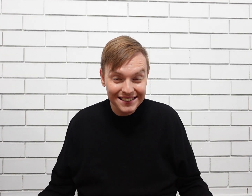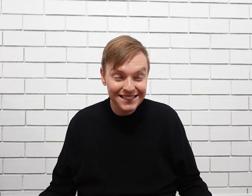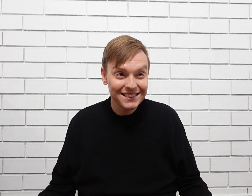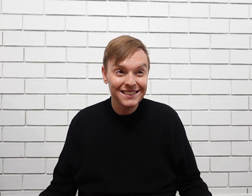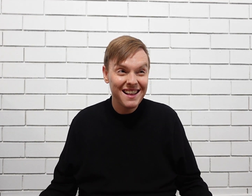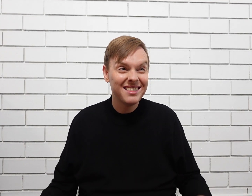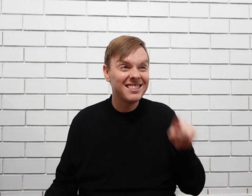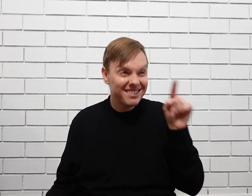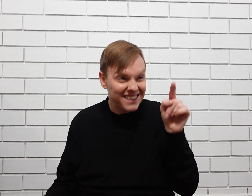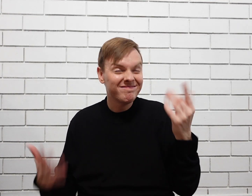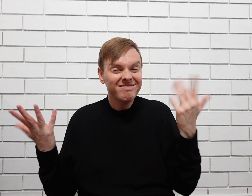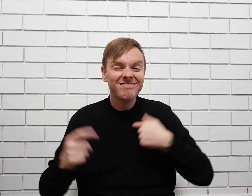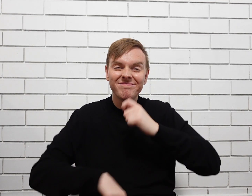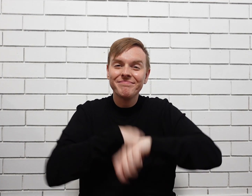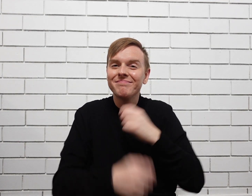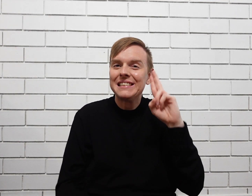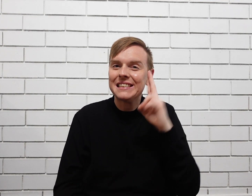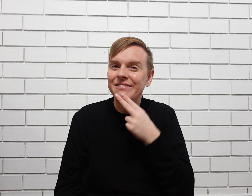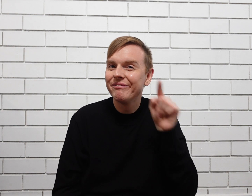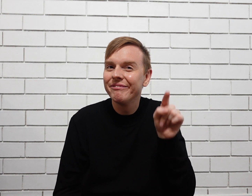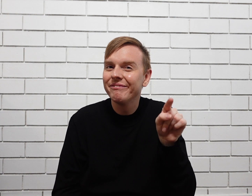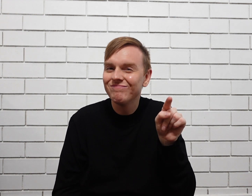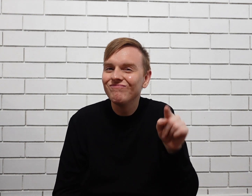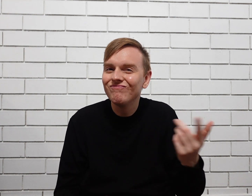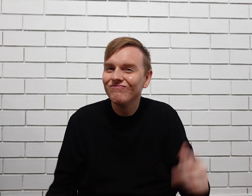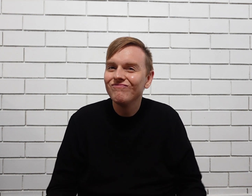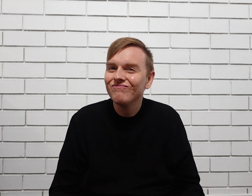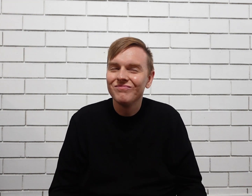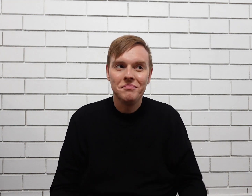That's how I became Deaf.